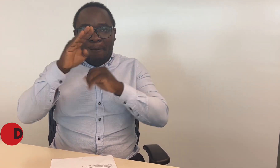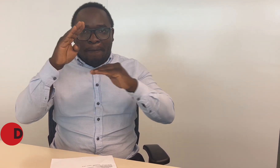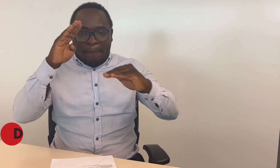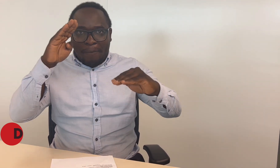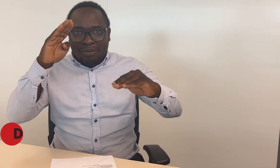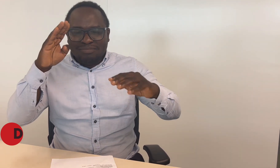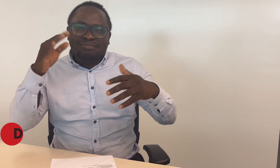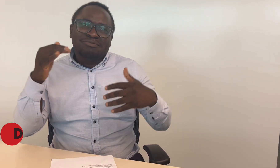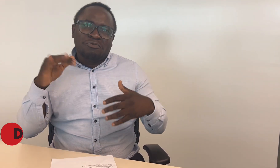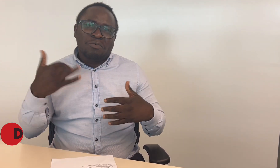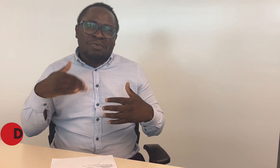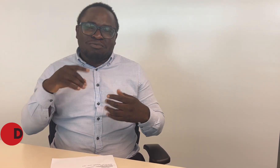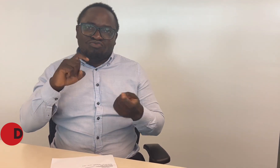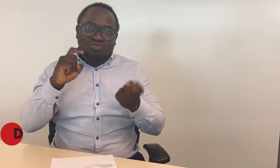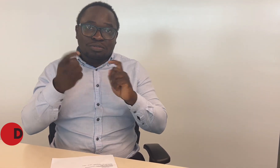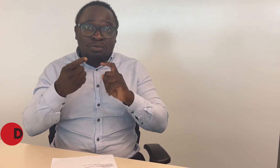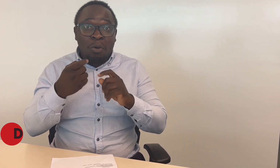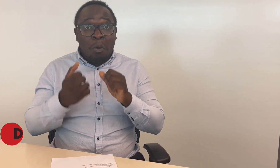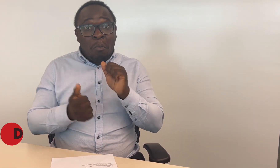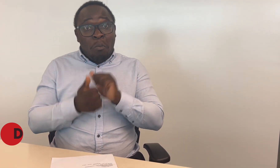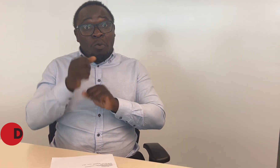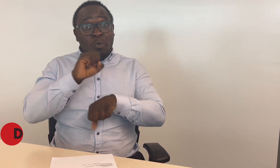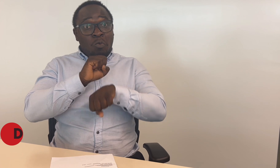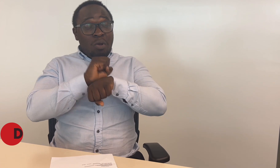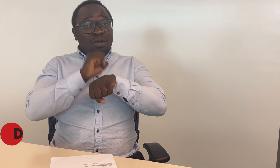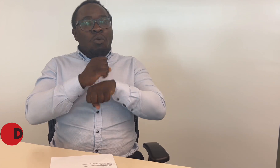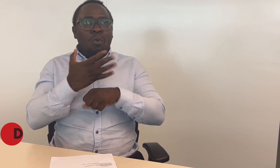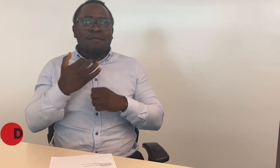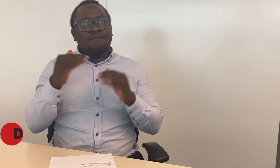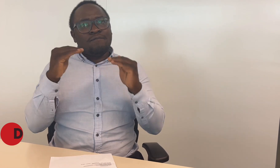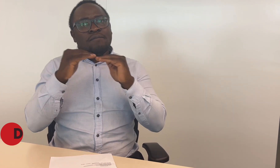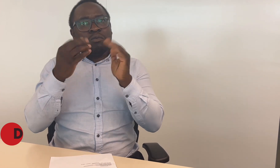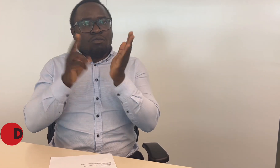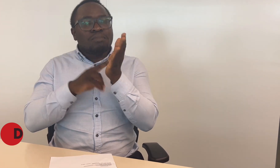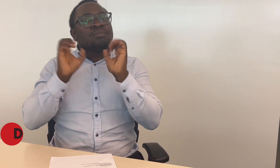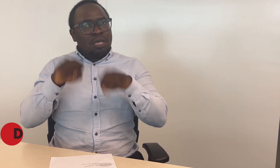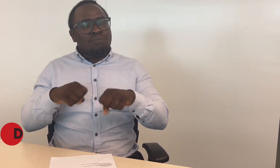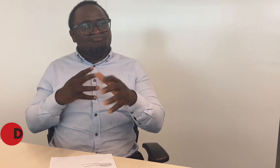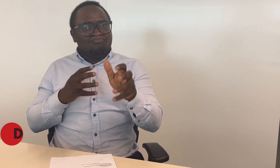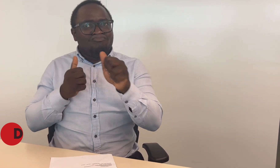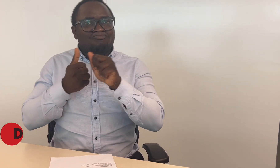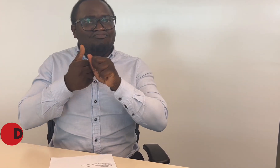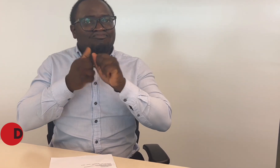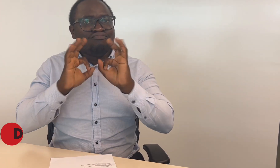Most workers want a fair contract so they can keep up.